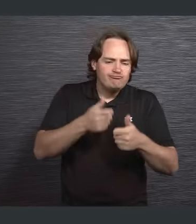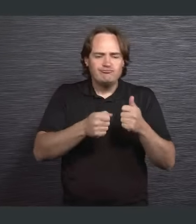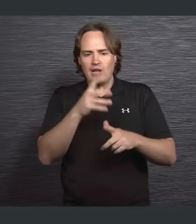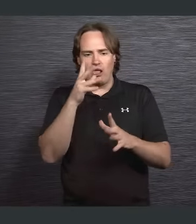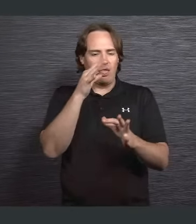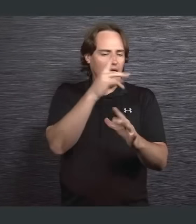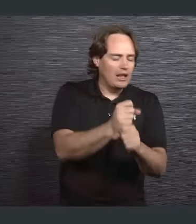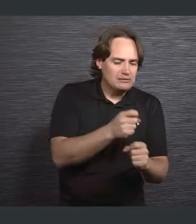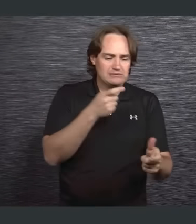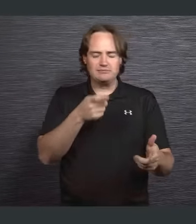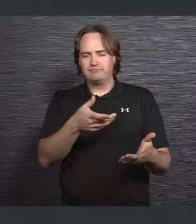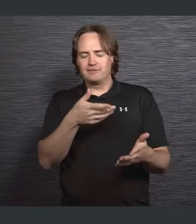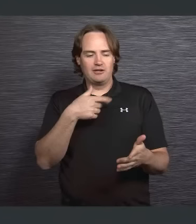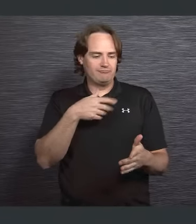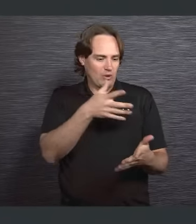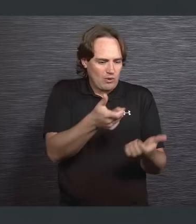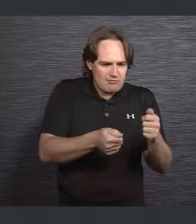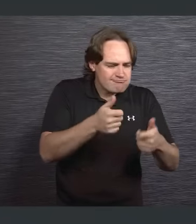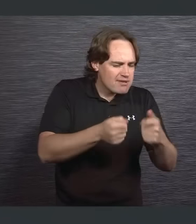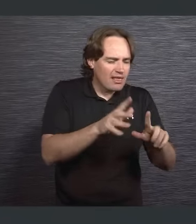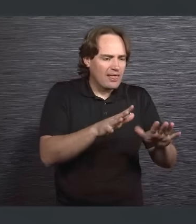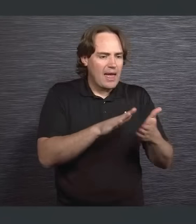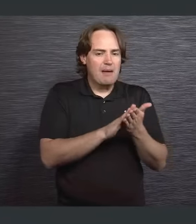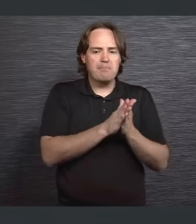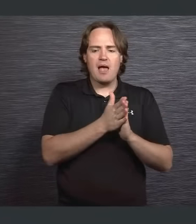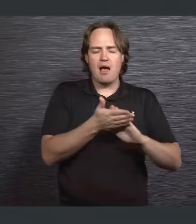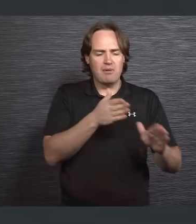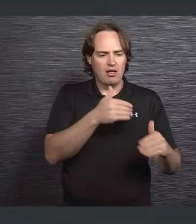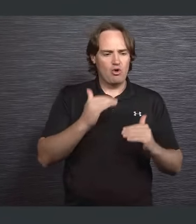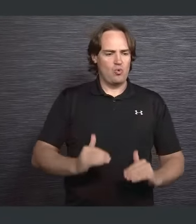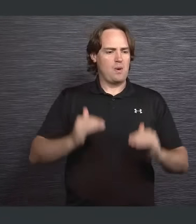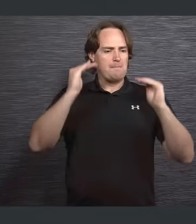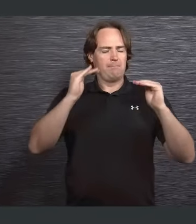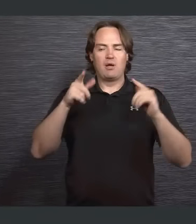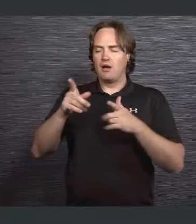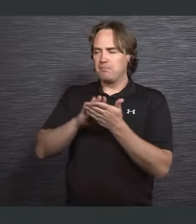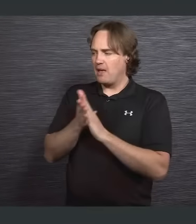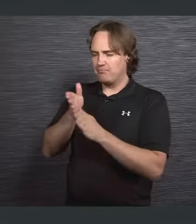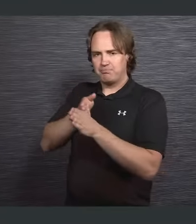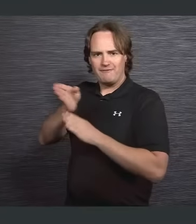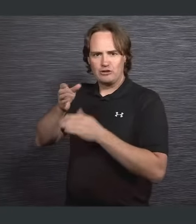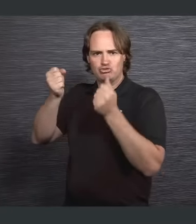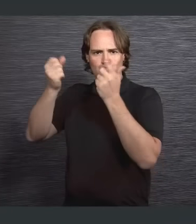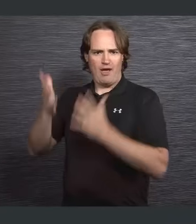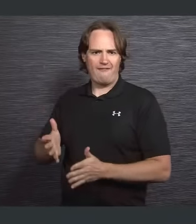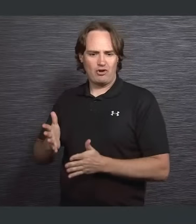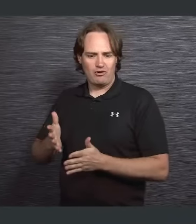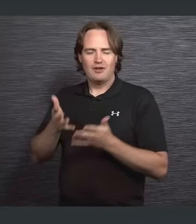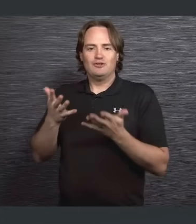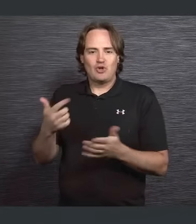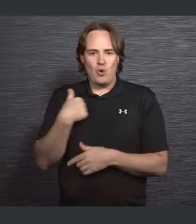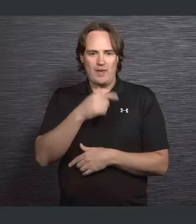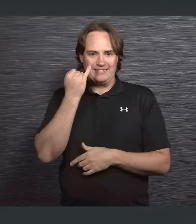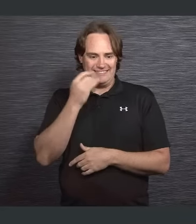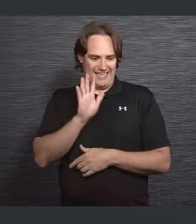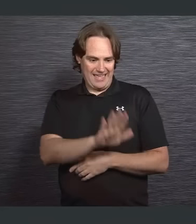and becoming a real-life professional racecar driver. And it's a story that revolutionized the racing world. And we're absolutely thrilled at PlayStation